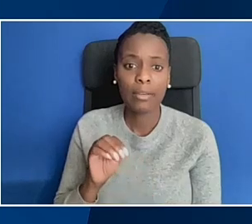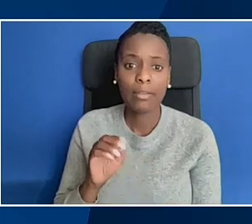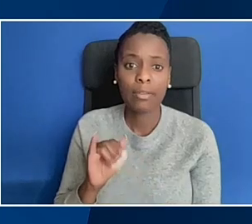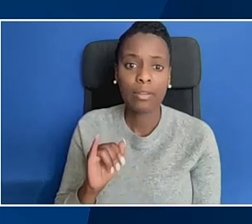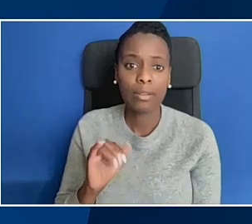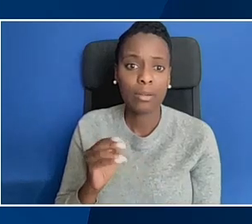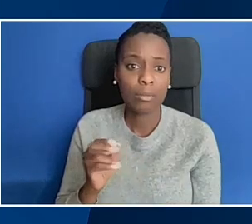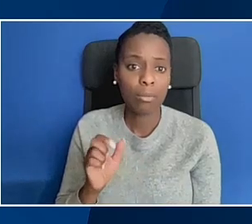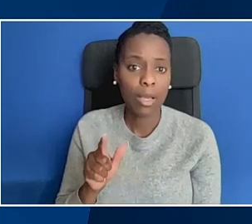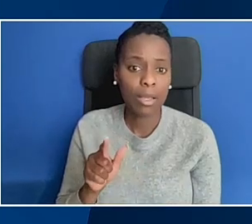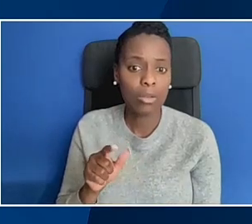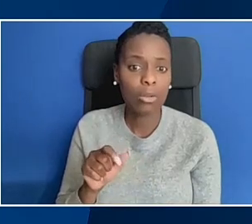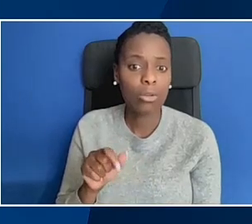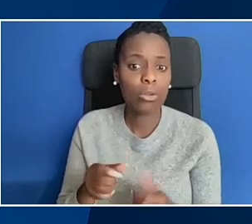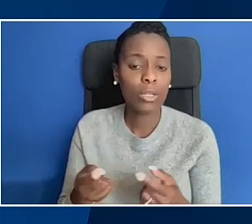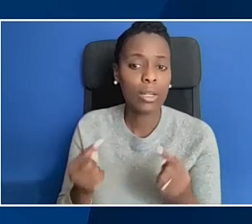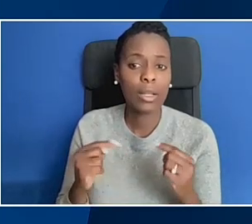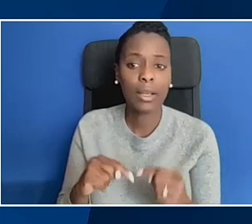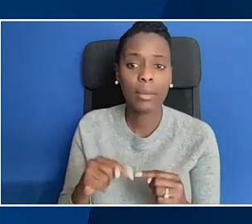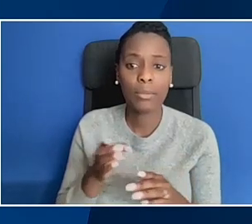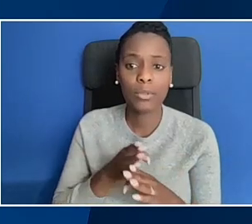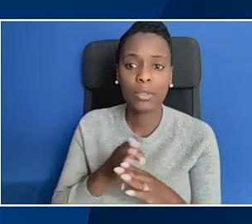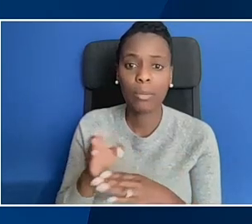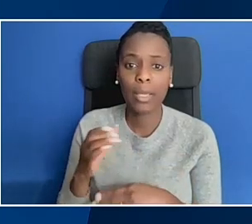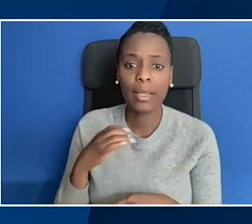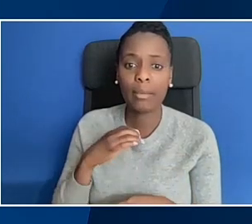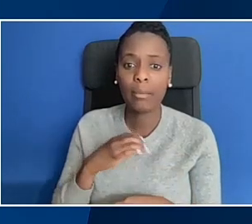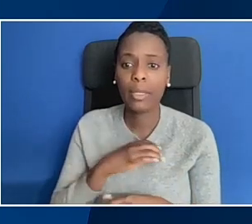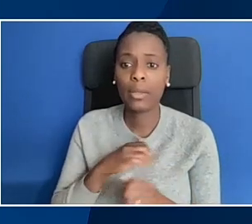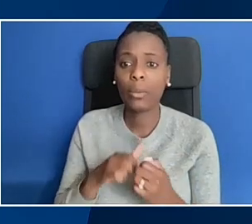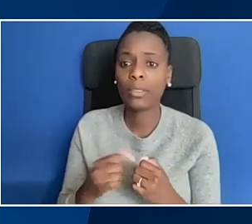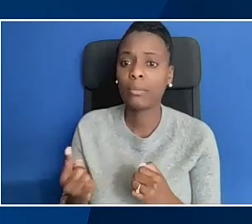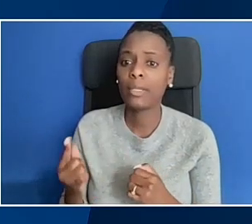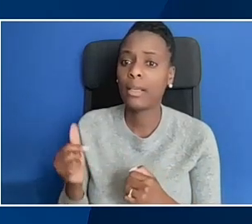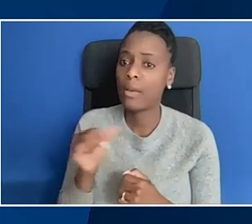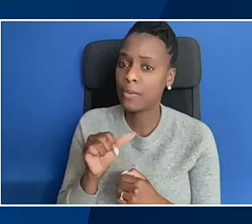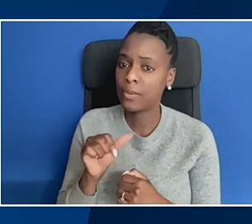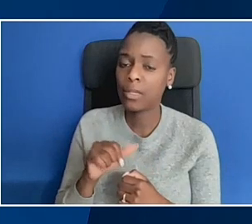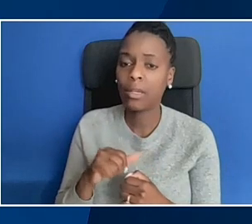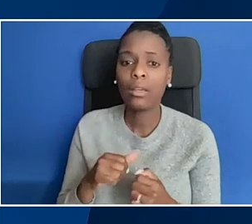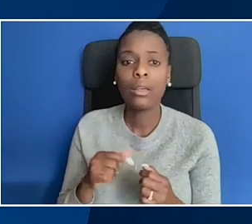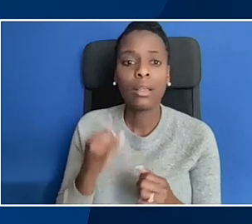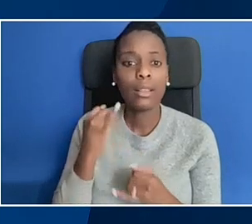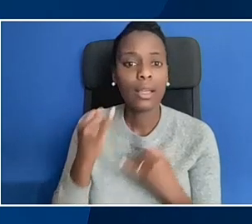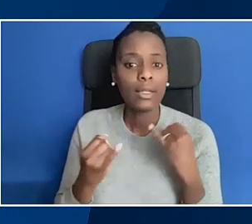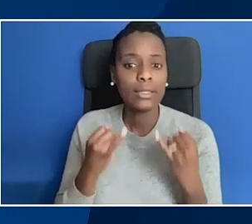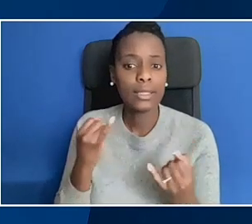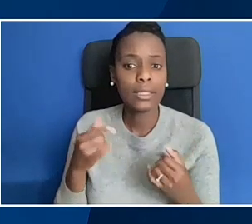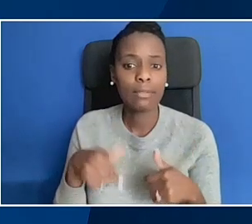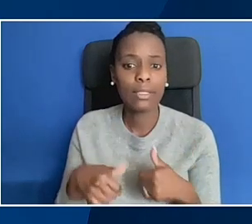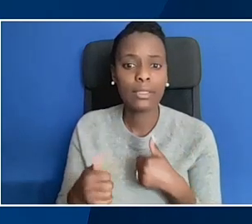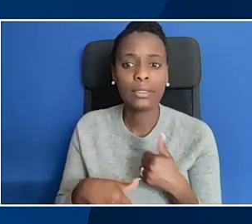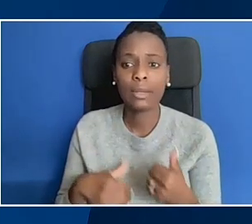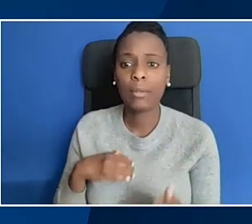can come to the main committee with something else as well. But, the idea behind the subcommittee is to have one proposal to bring to the main